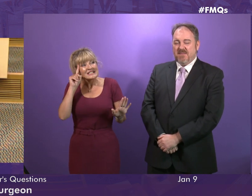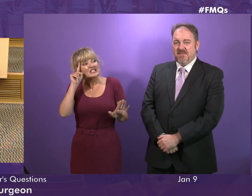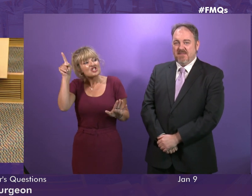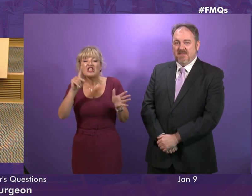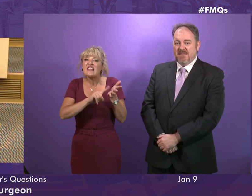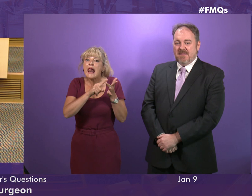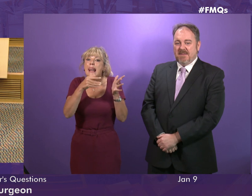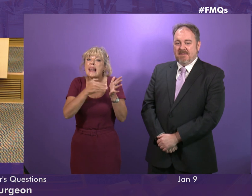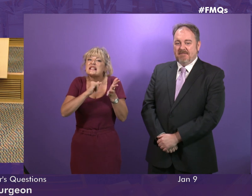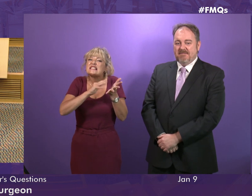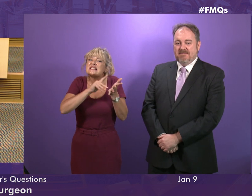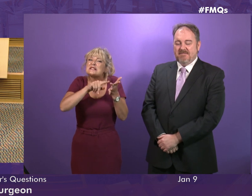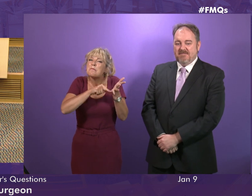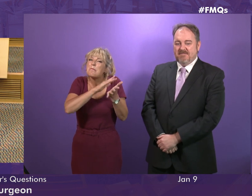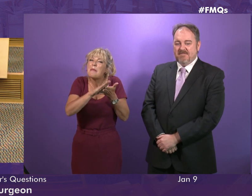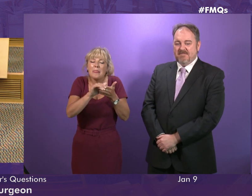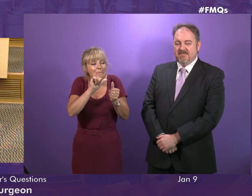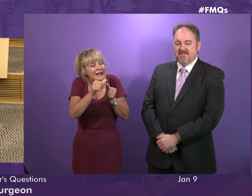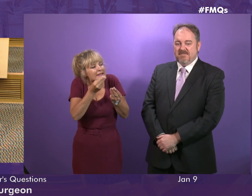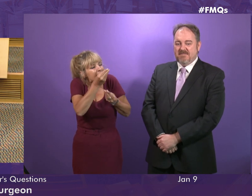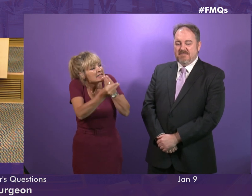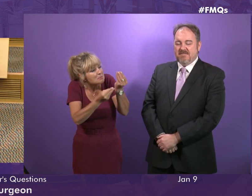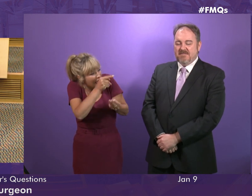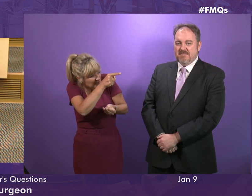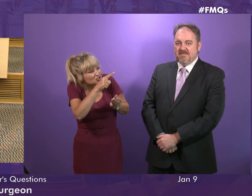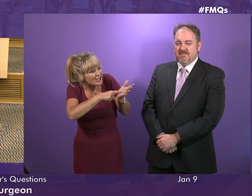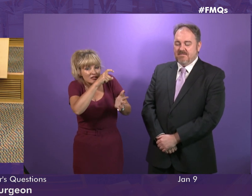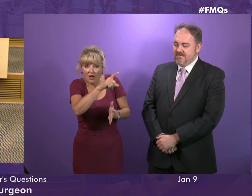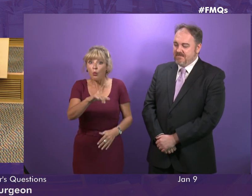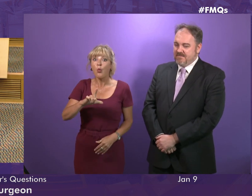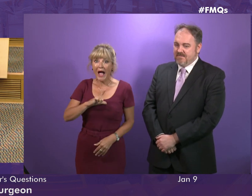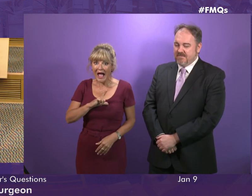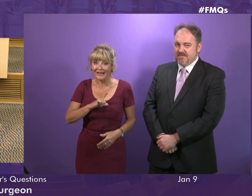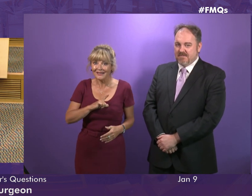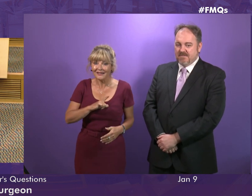have a go at explaining things better to Jackson Carlaw, because Jackson Carlaw has stood up